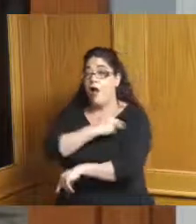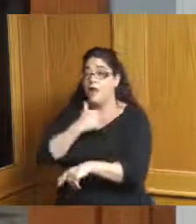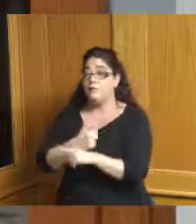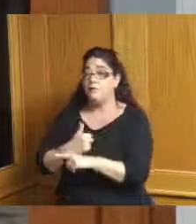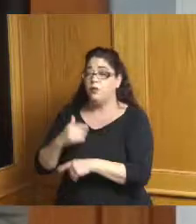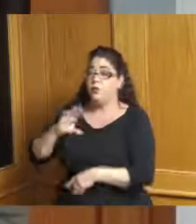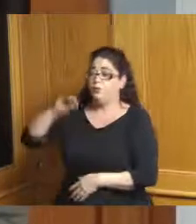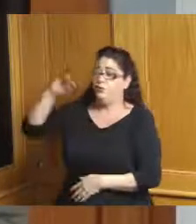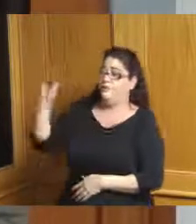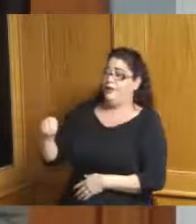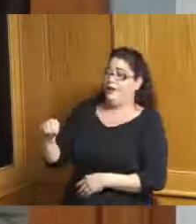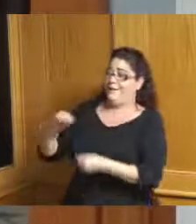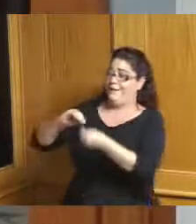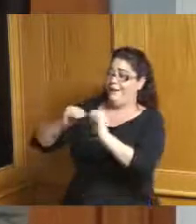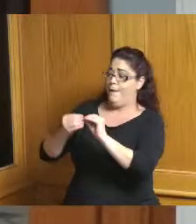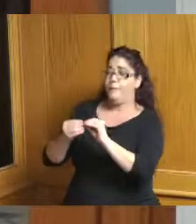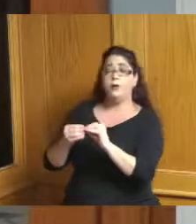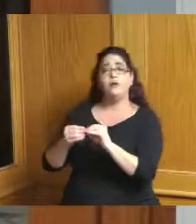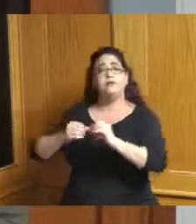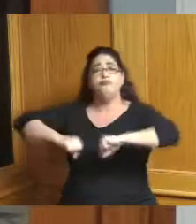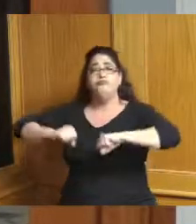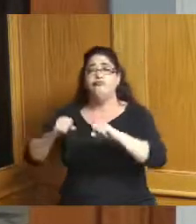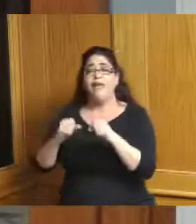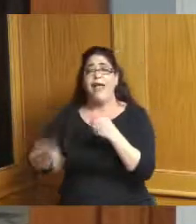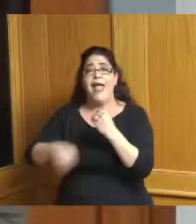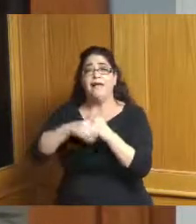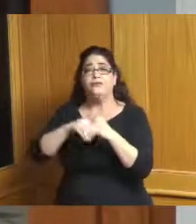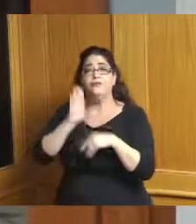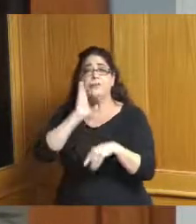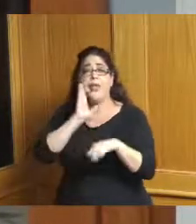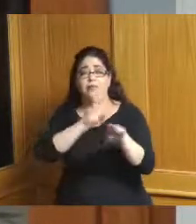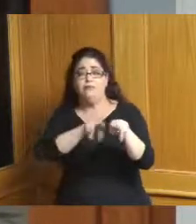just not a lot of room right now in our hospital systems because they are so full of covet patients